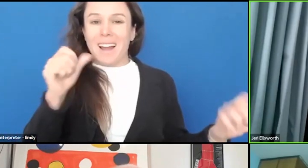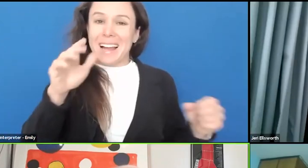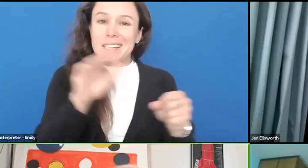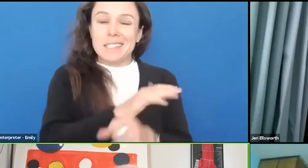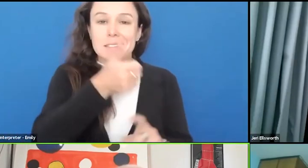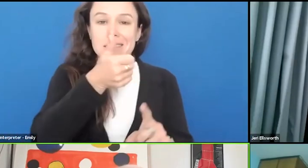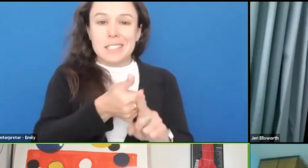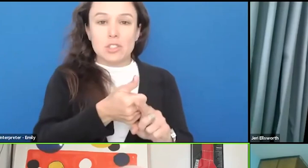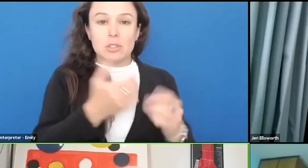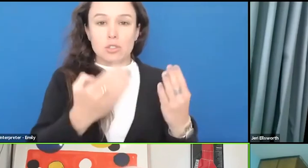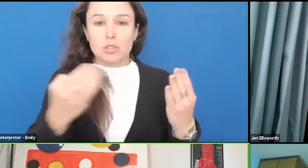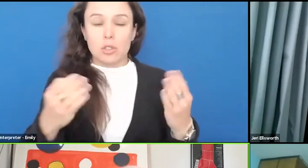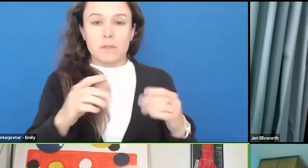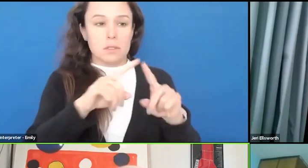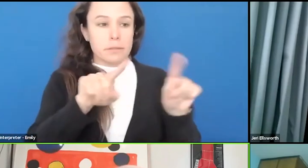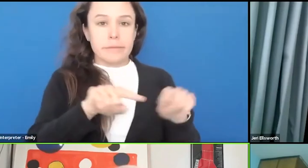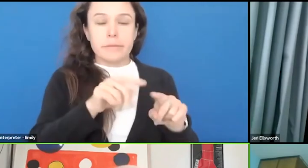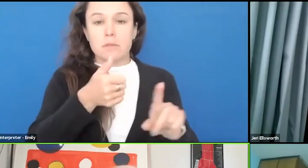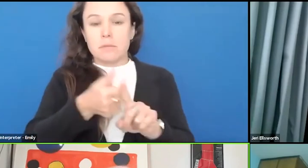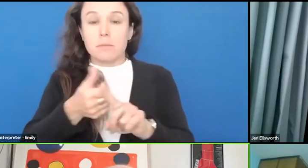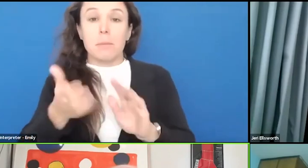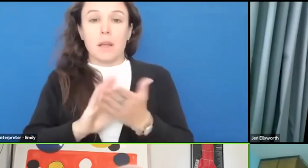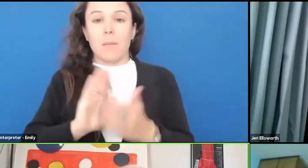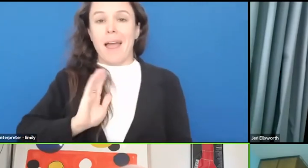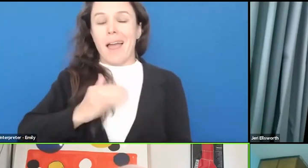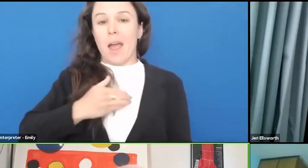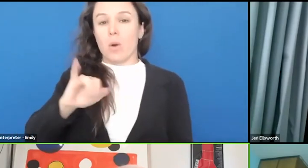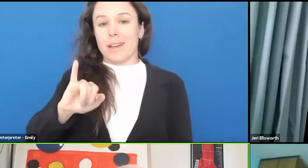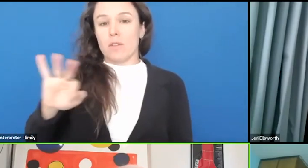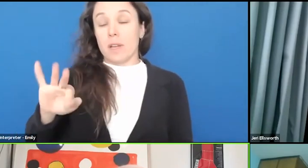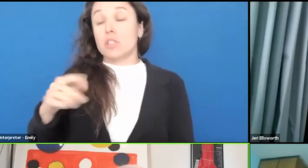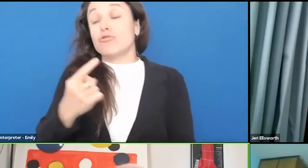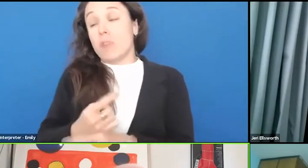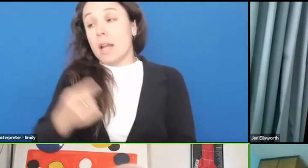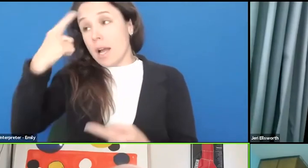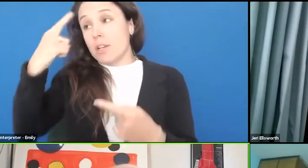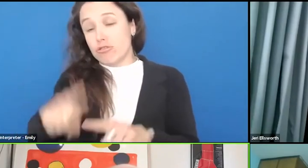Well I absolutely agree, but the counter to that is because we like devices,